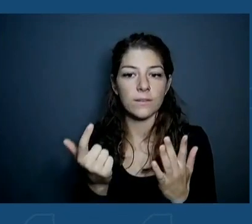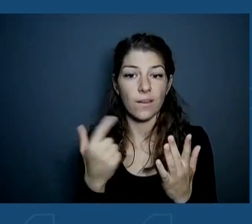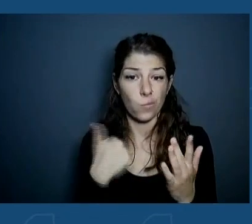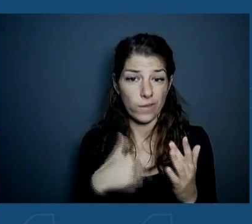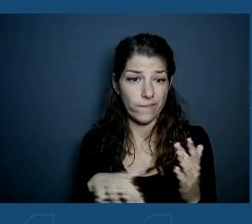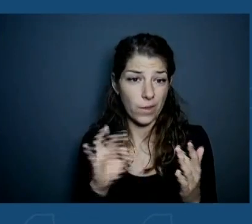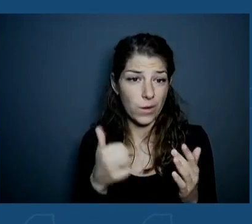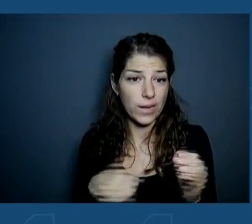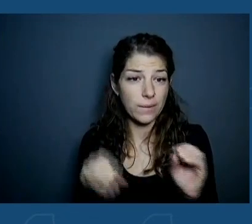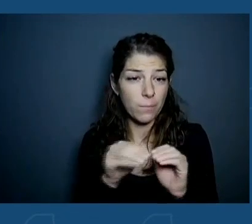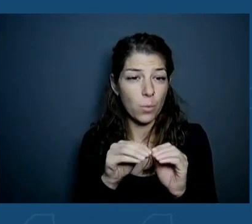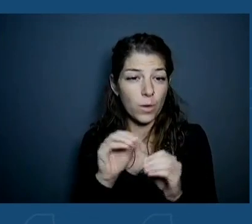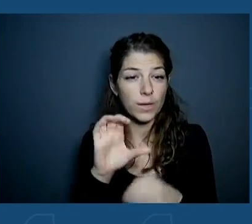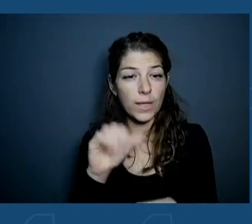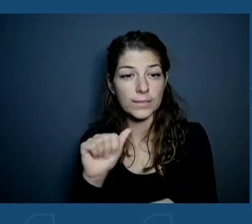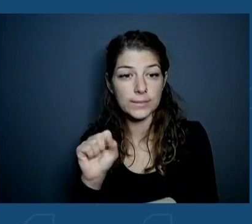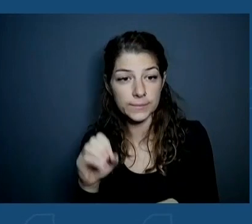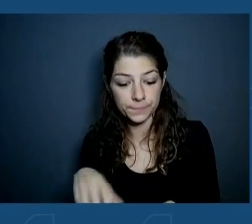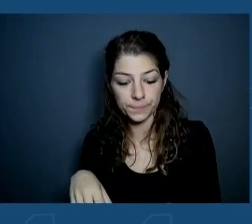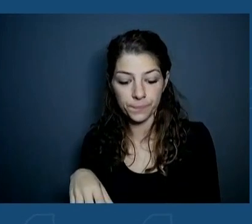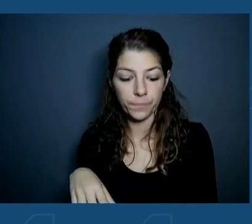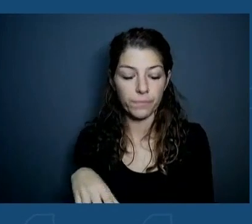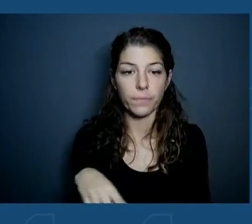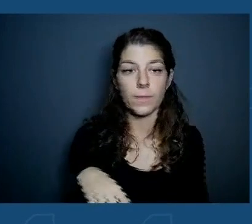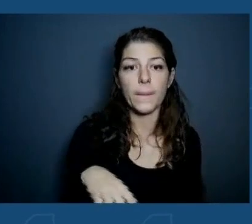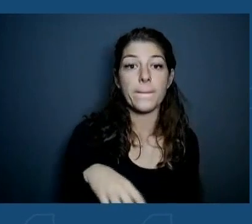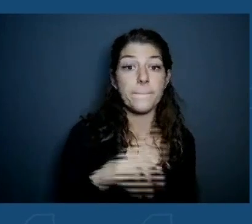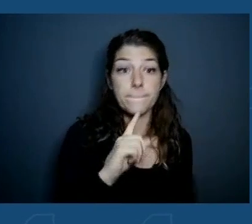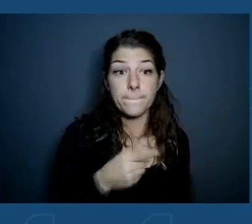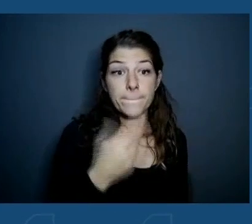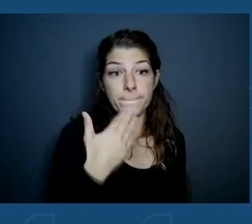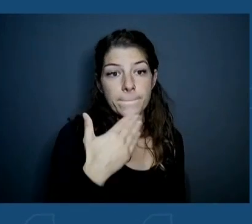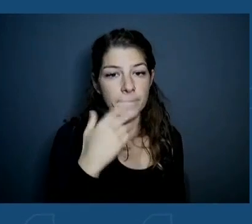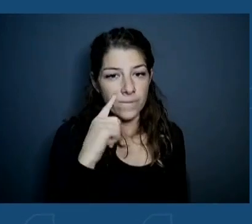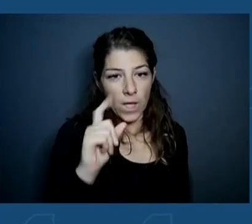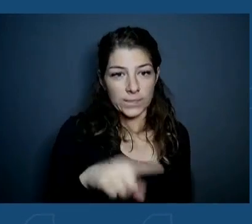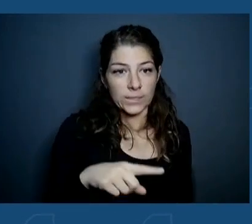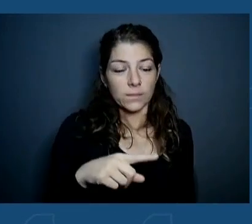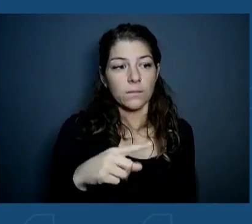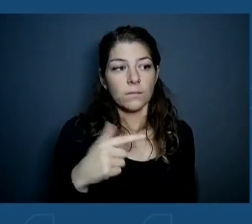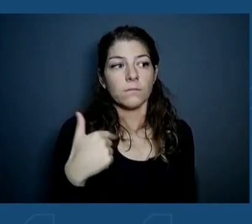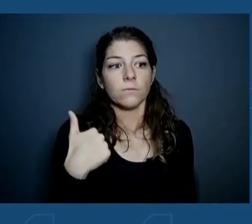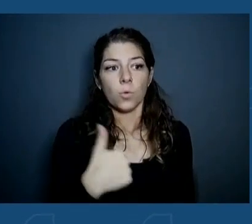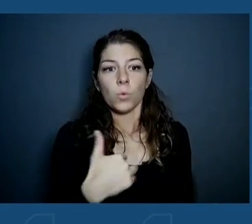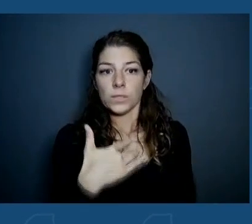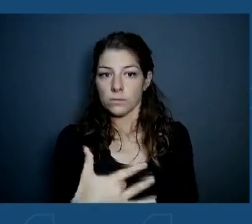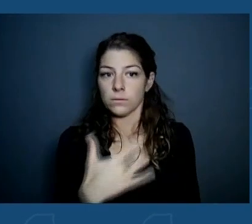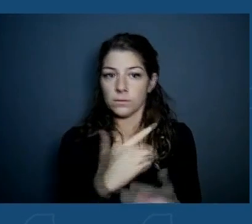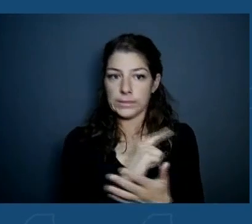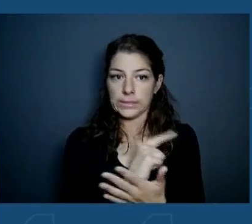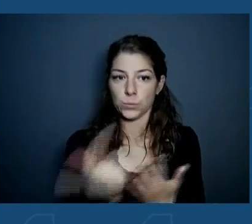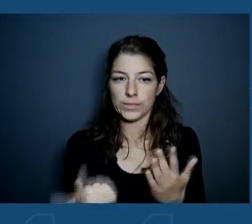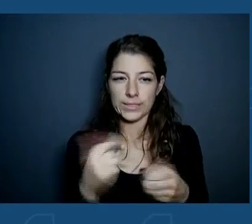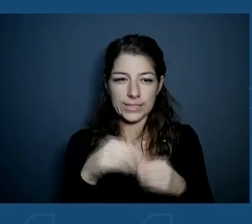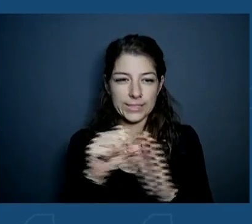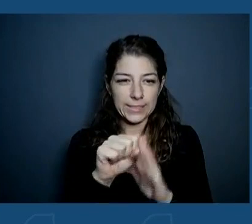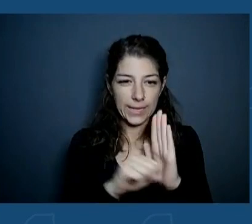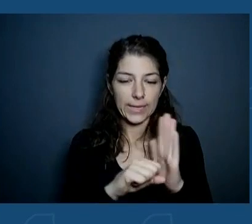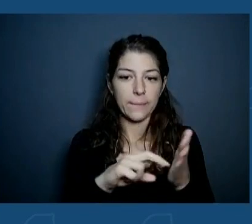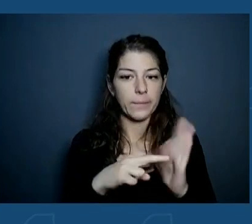HAS TALKED ABOUT CONCERNS OF THE VARIANT IN THE WASTEWATER, CAN YOU TALK ABOUT EFFORTS AND IF YOU'VE DISCOVERED ANYMORE